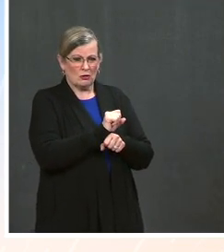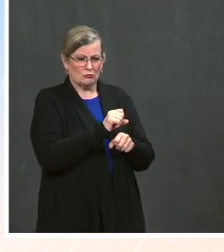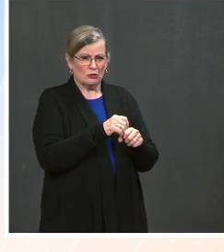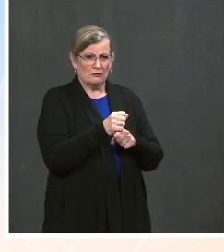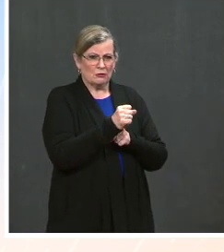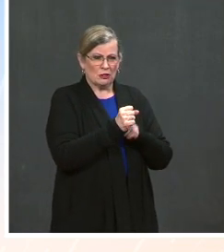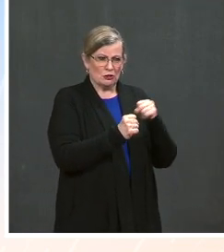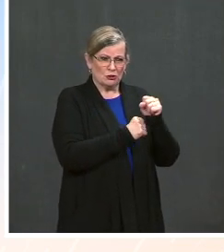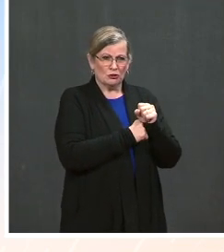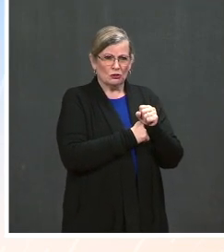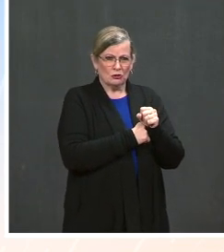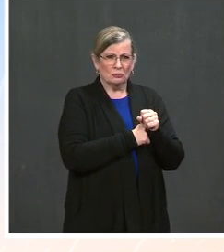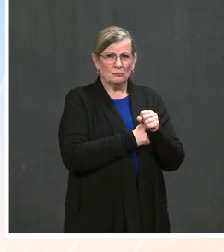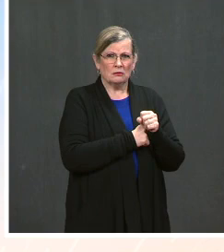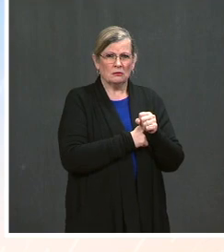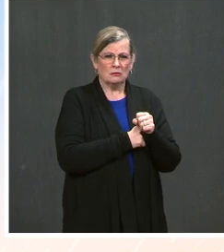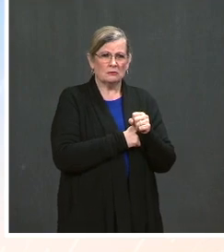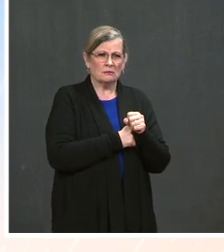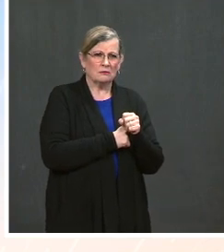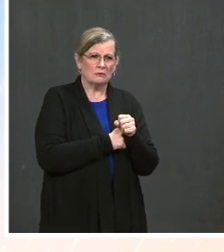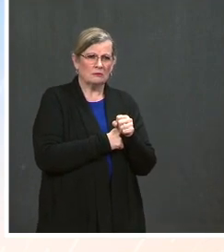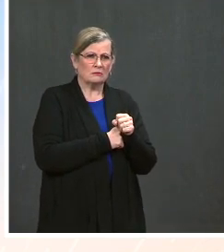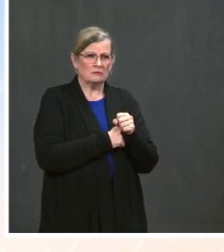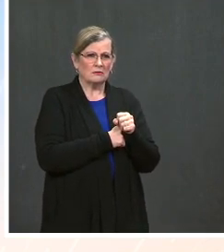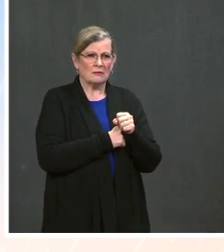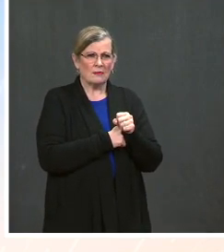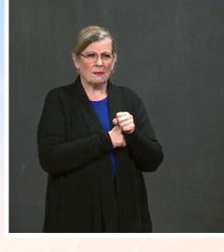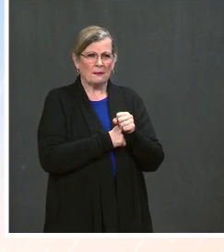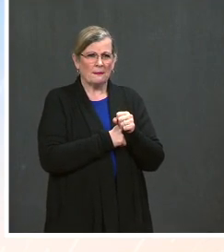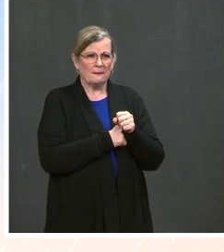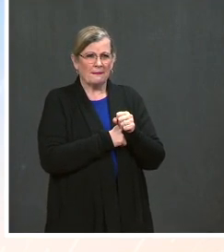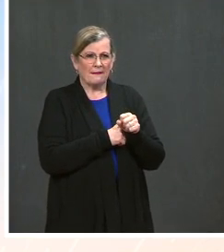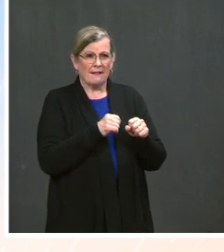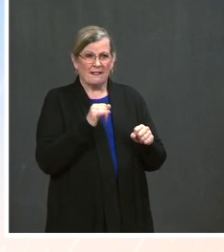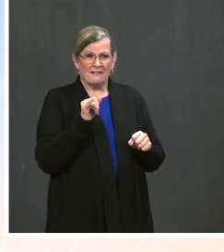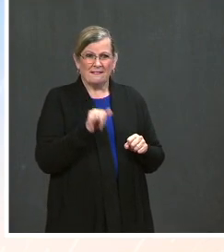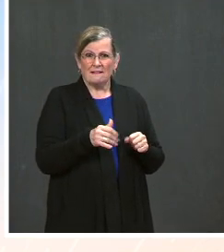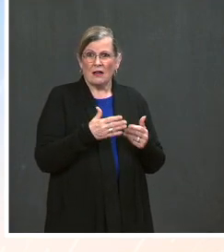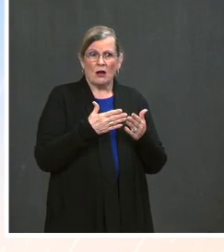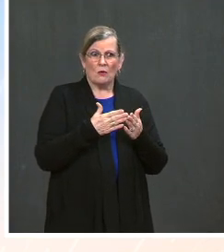sort of, show wide support for the infrastructure package and even for corporate tax increases.